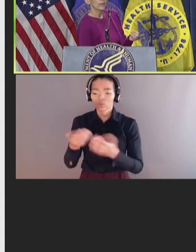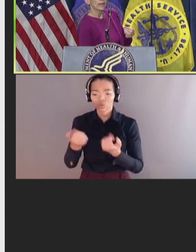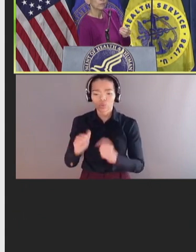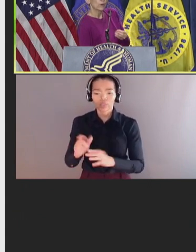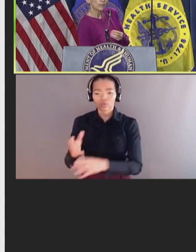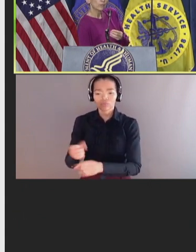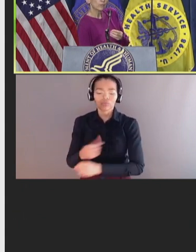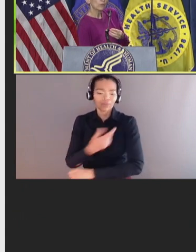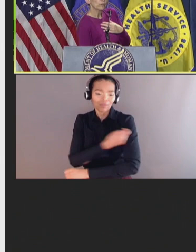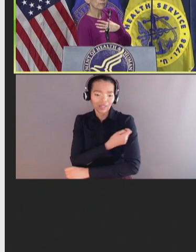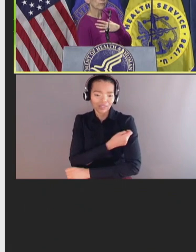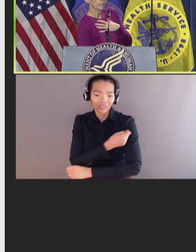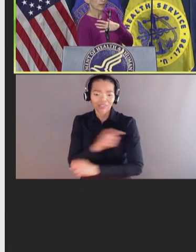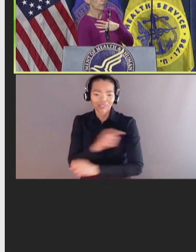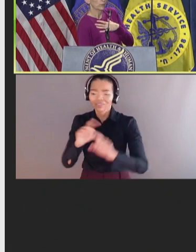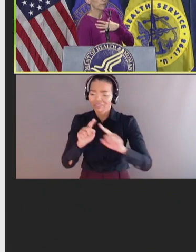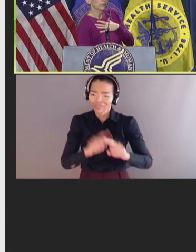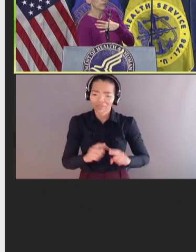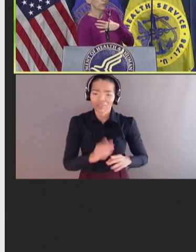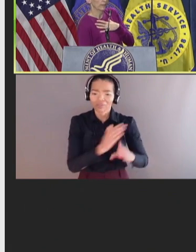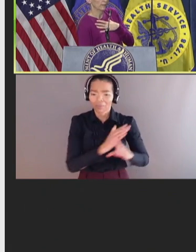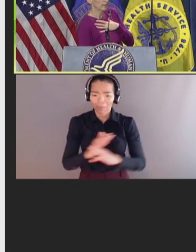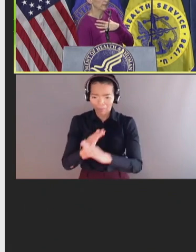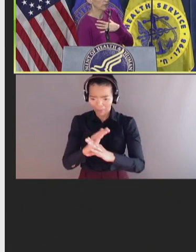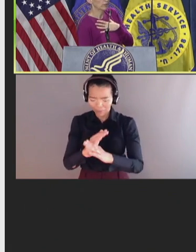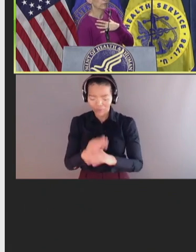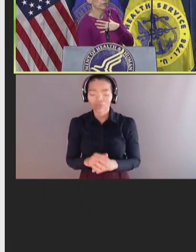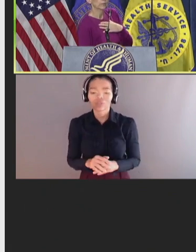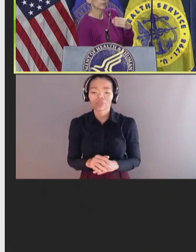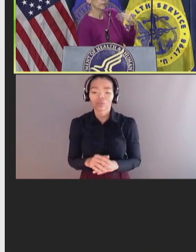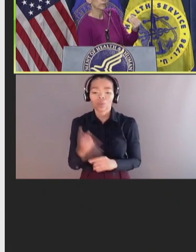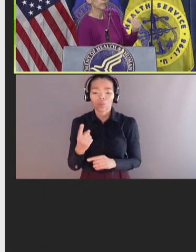And one core learning from the Equity-First Vaccine Initiative was that the community